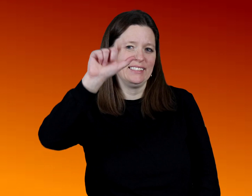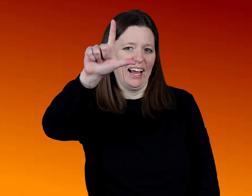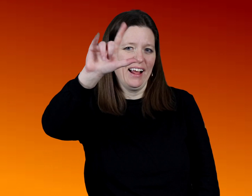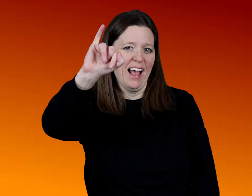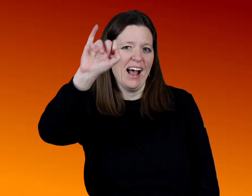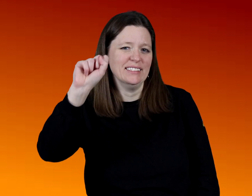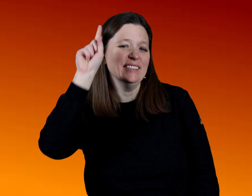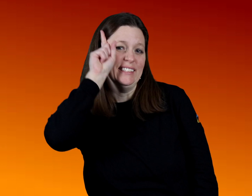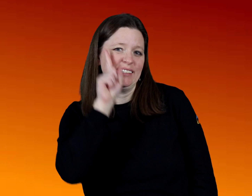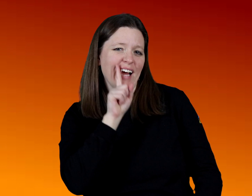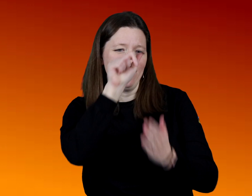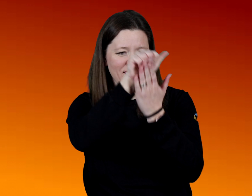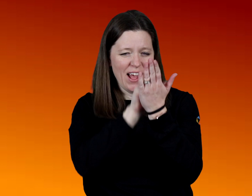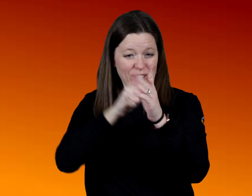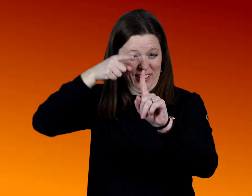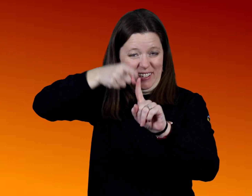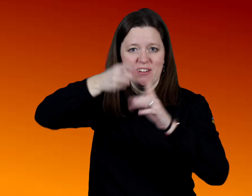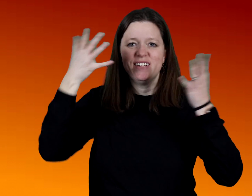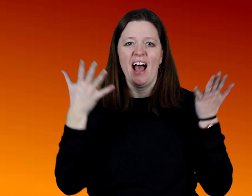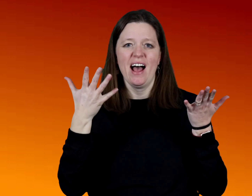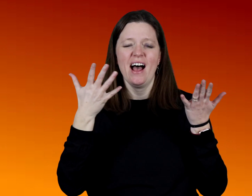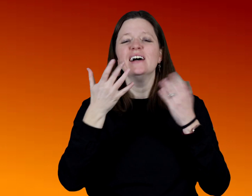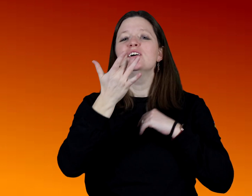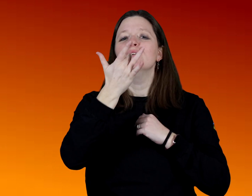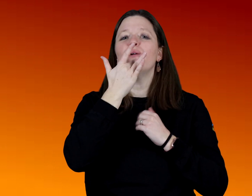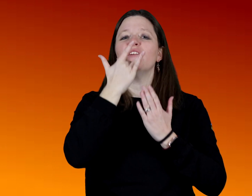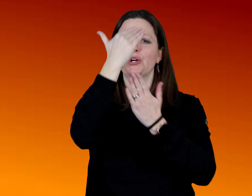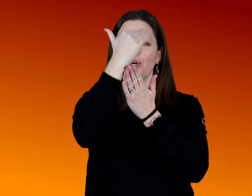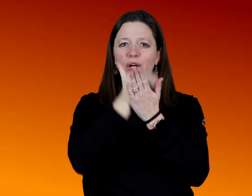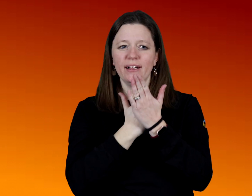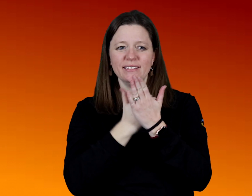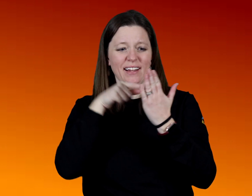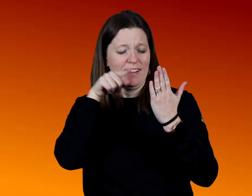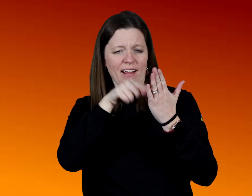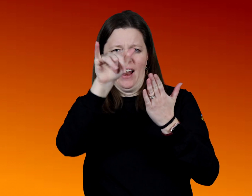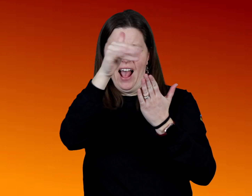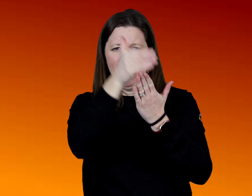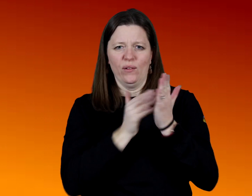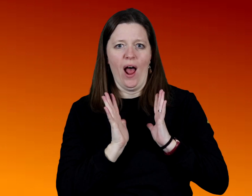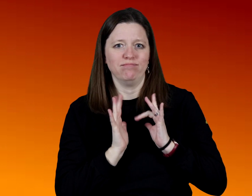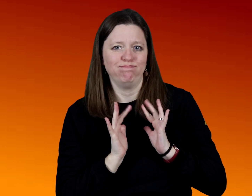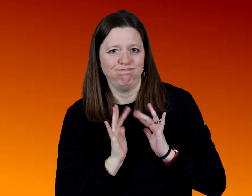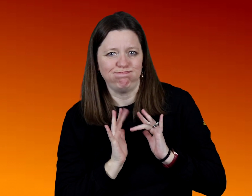ASLIS’s Deaf account has a fantastic feature known as the preferred list,